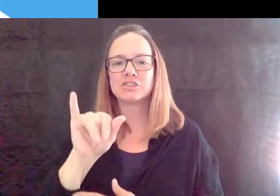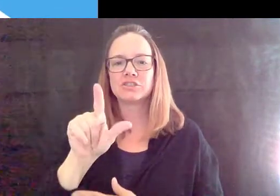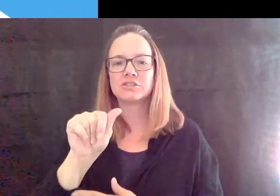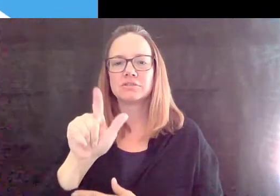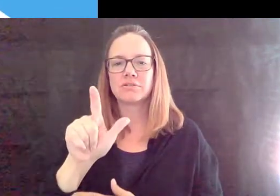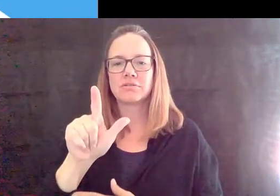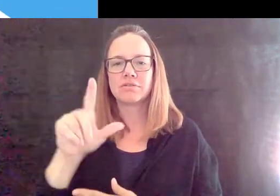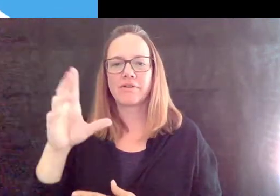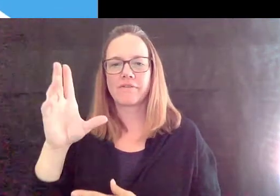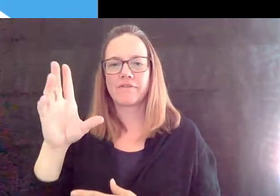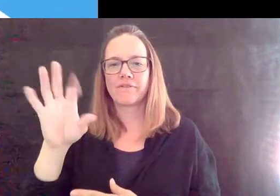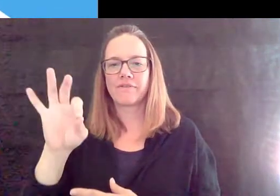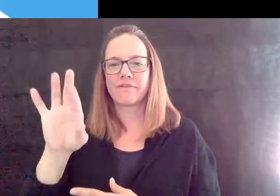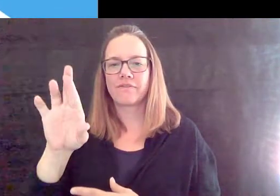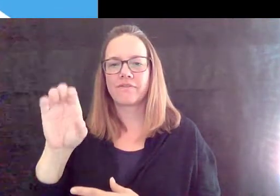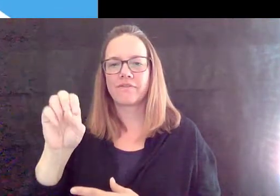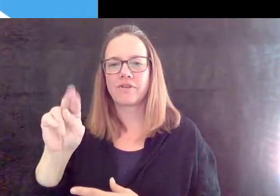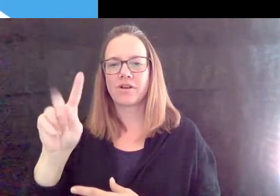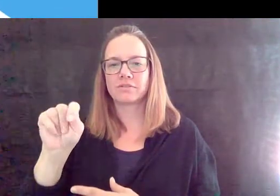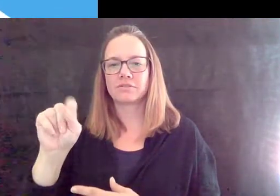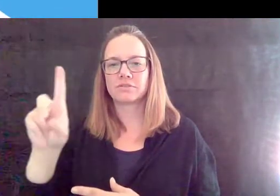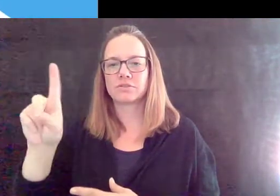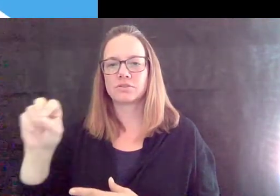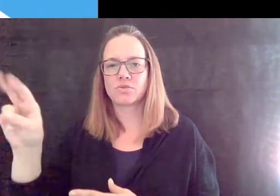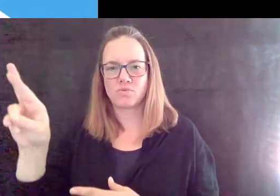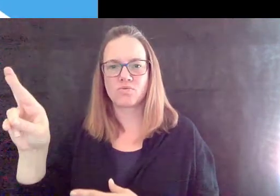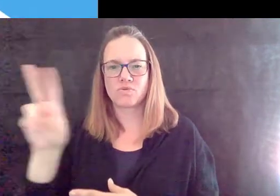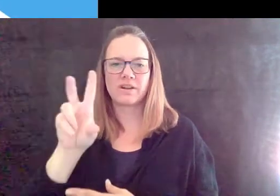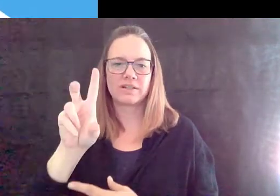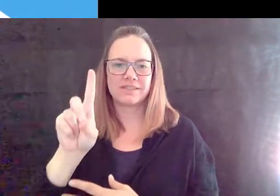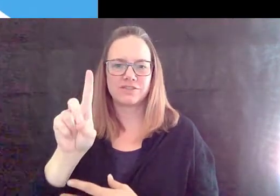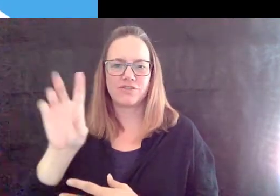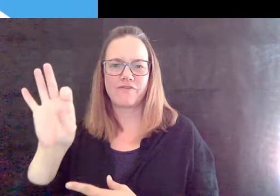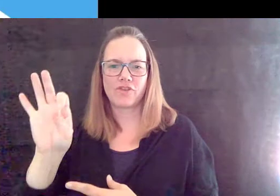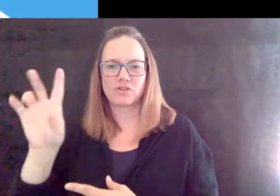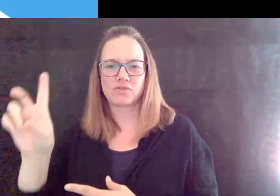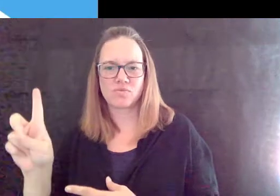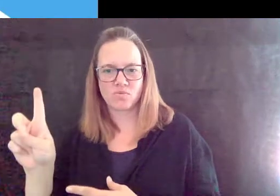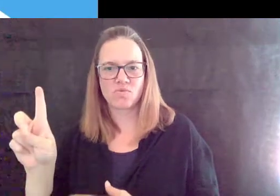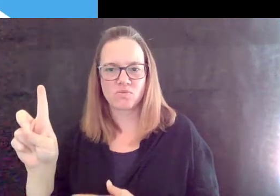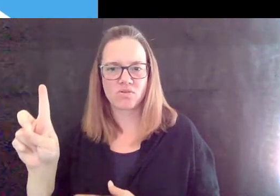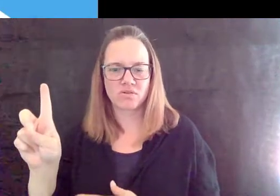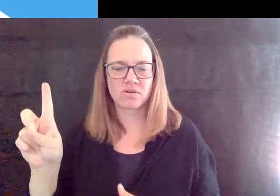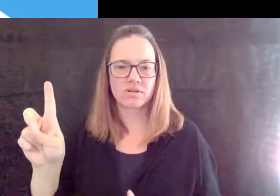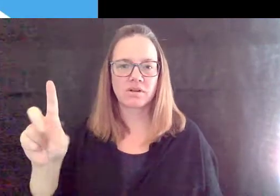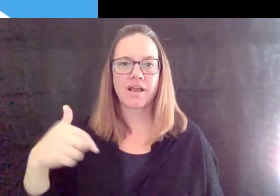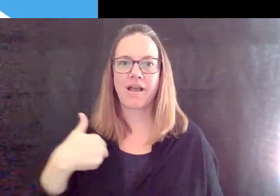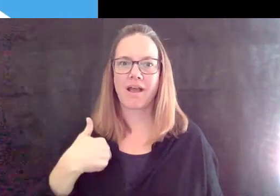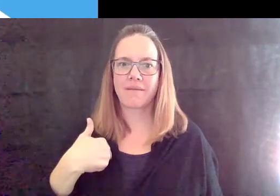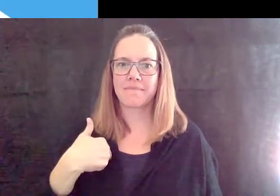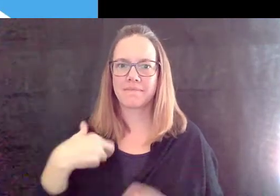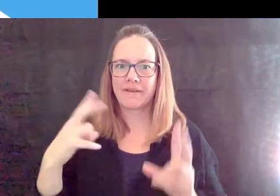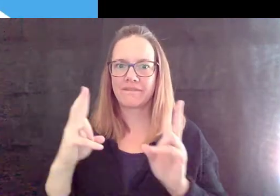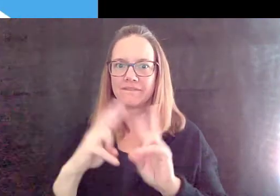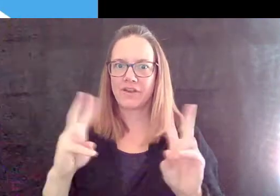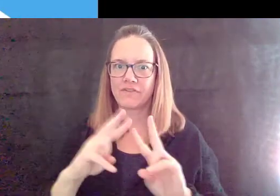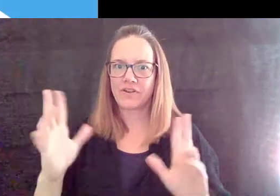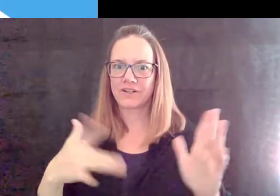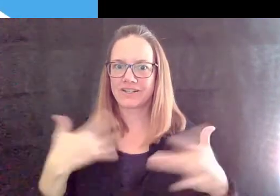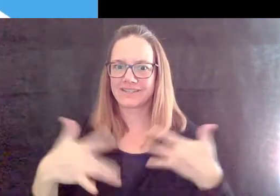door, which is definitely something that I'm very, very